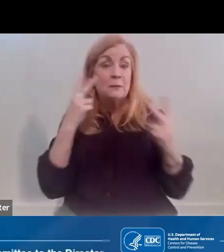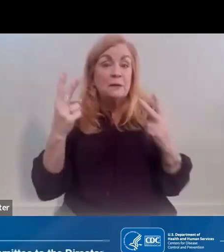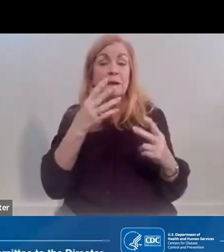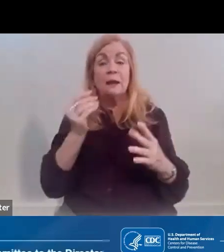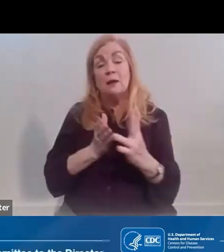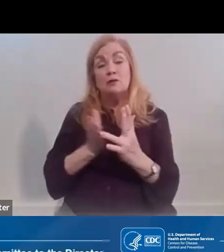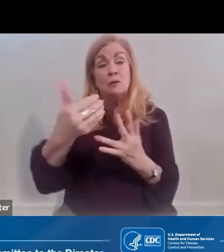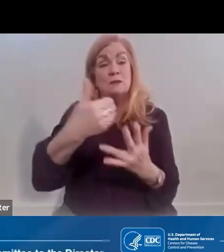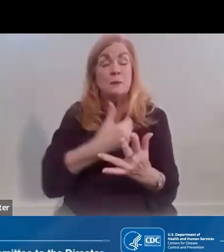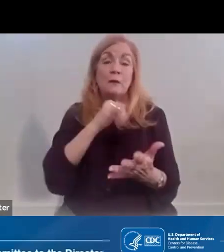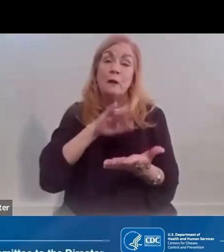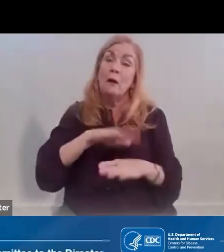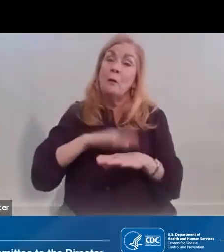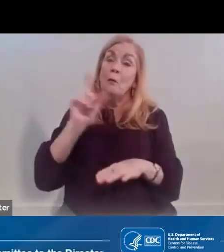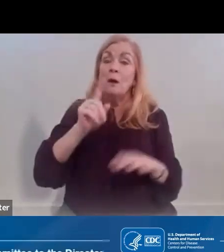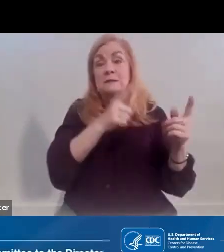And then also, you're at the table.